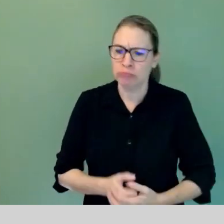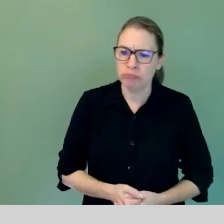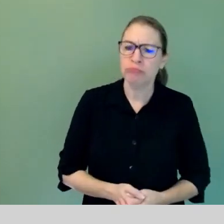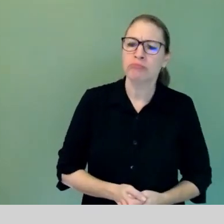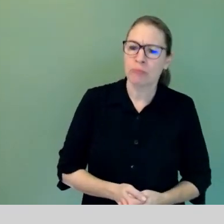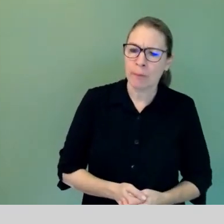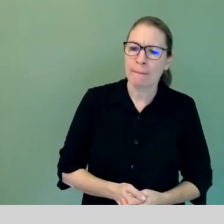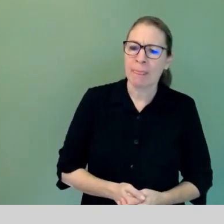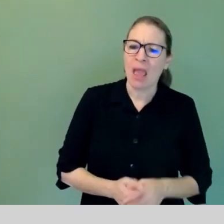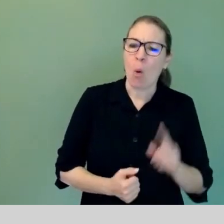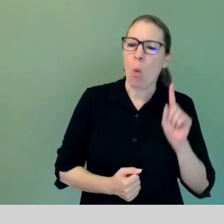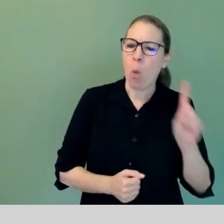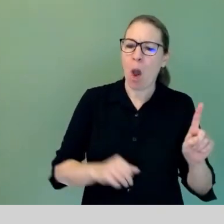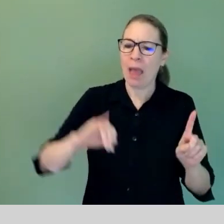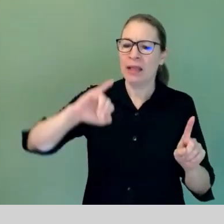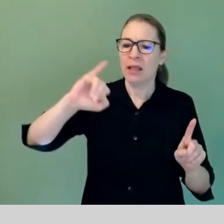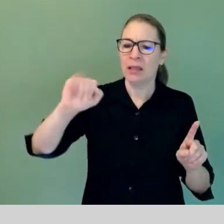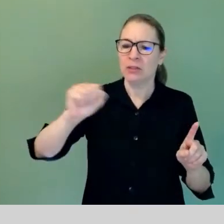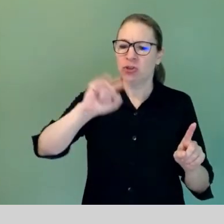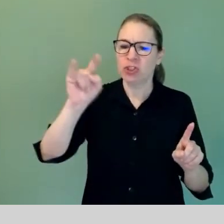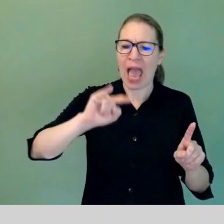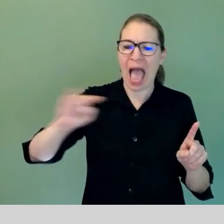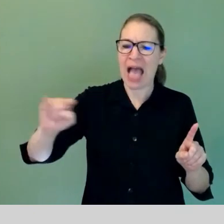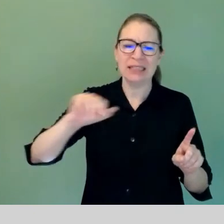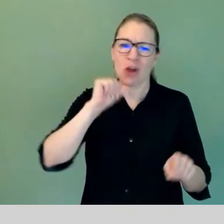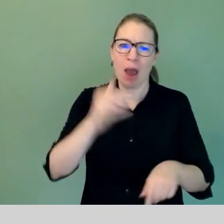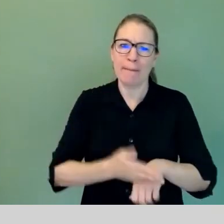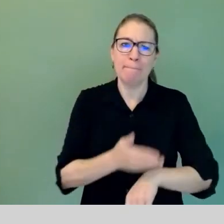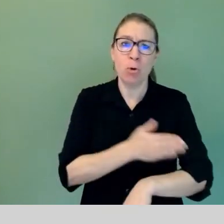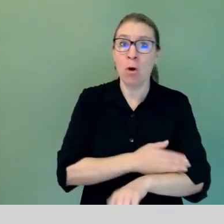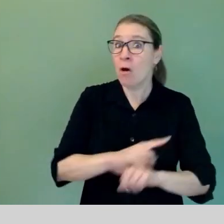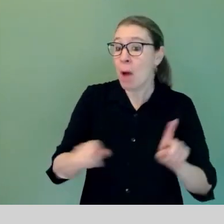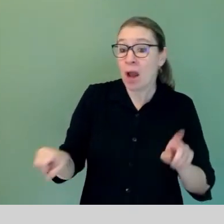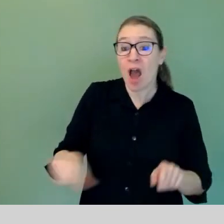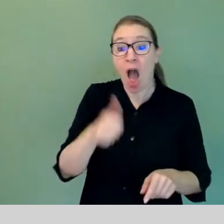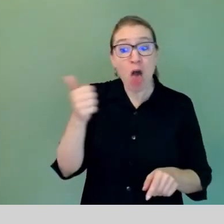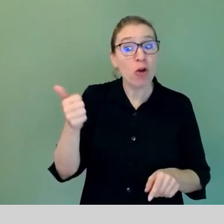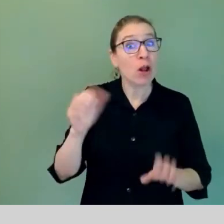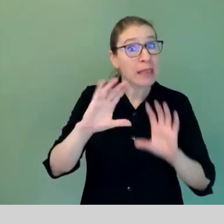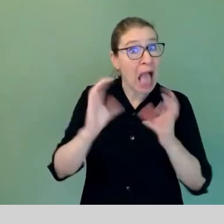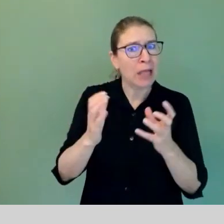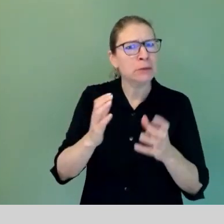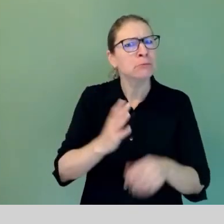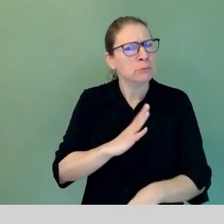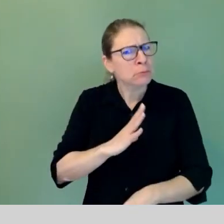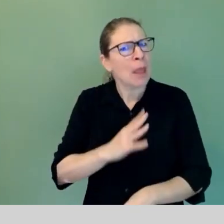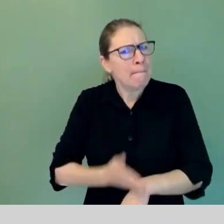and we see mostly there is improvement except for jazz. But overall, every single class is now doing better.